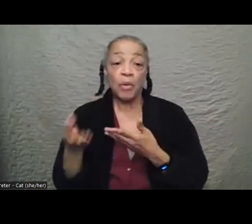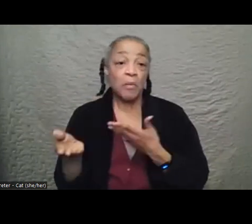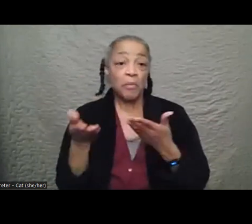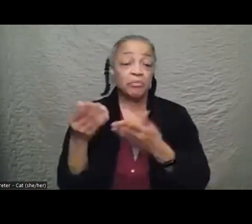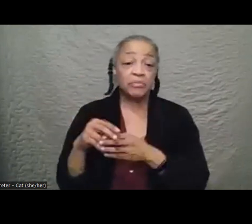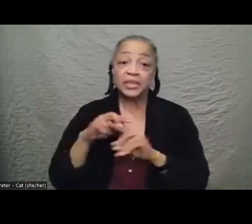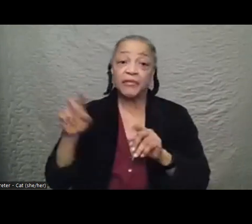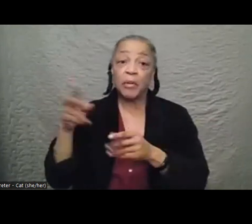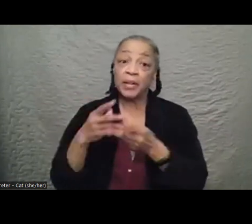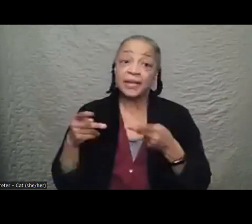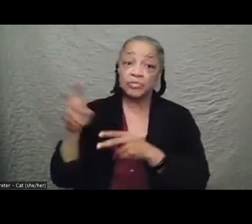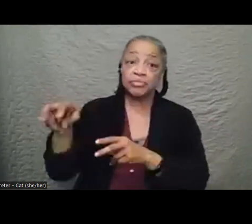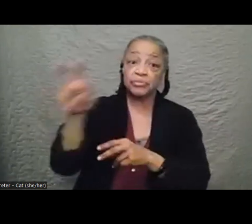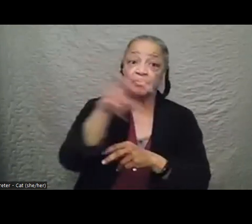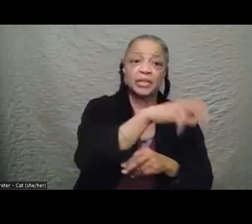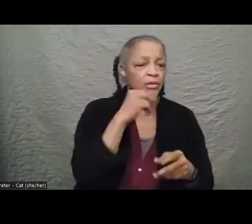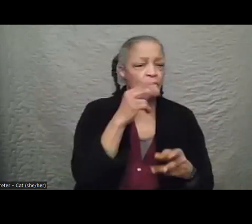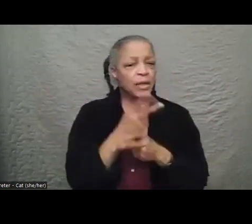look after them very well.